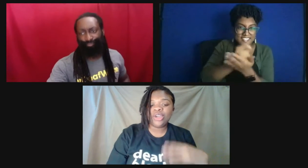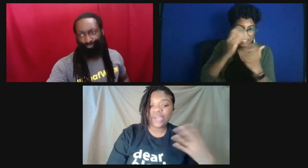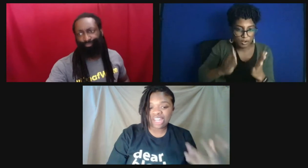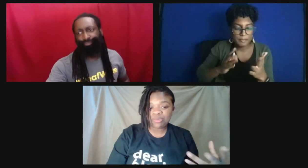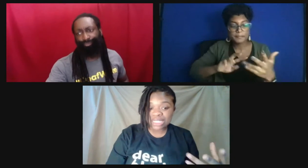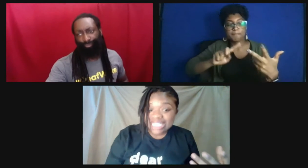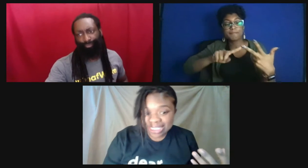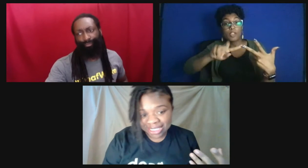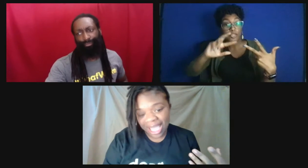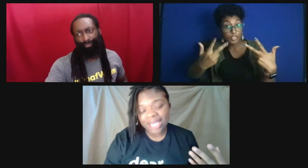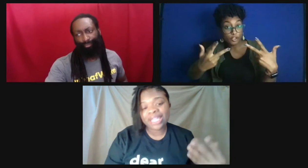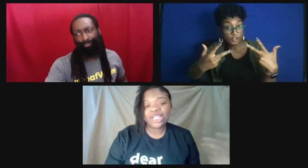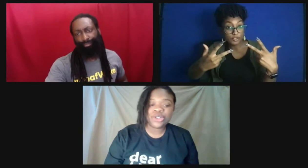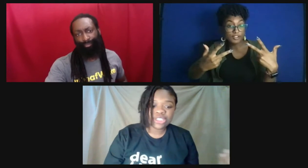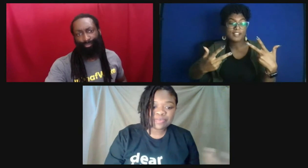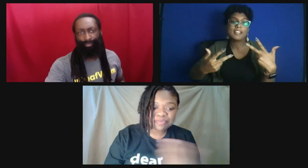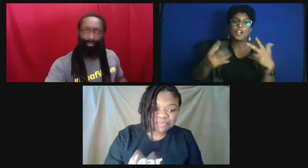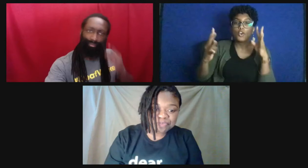in Creative Business Design and Leadership.